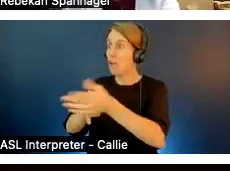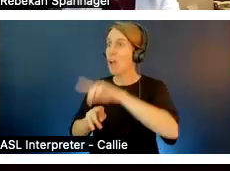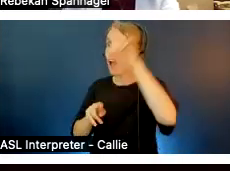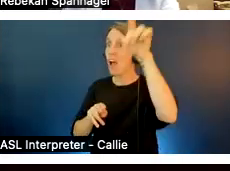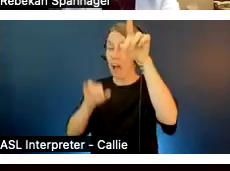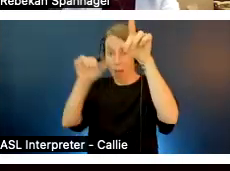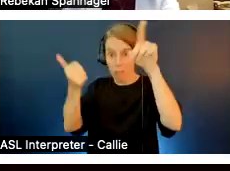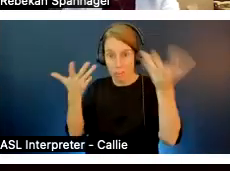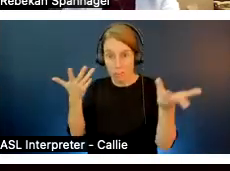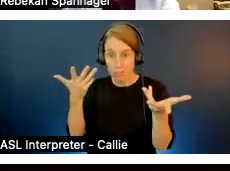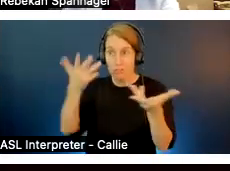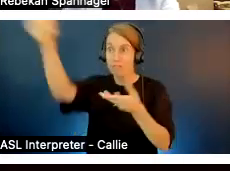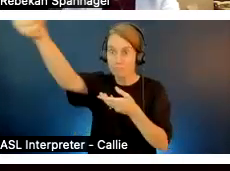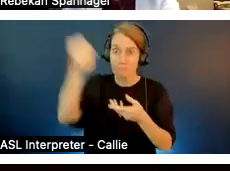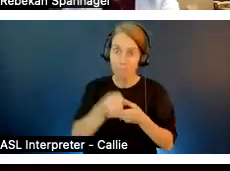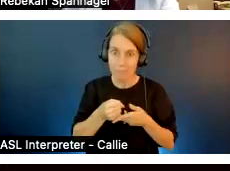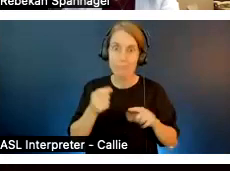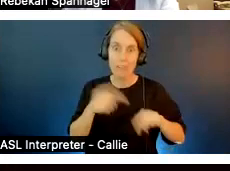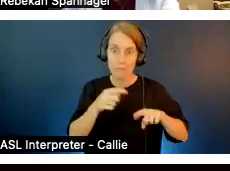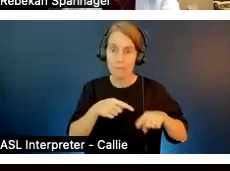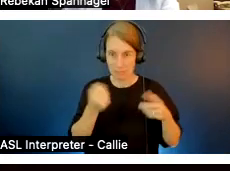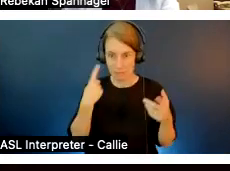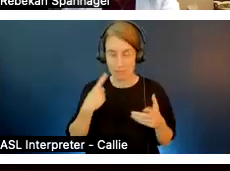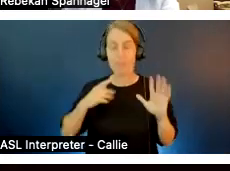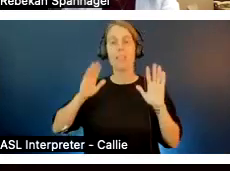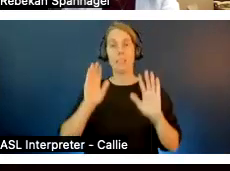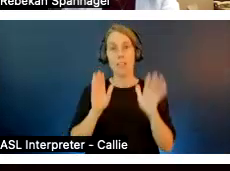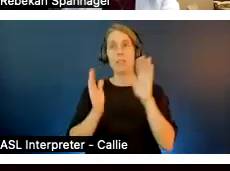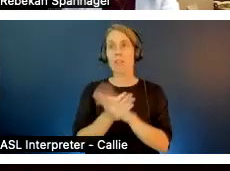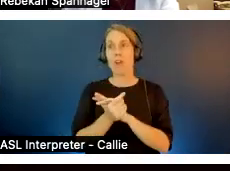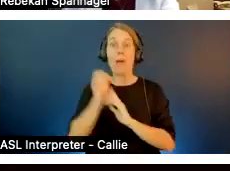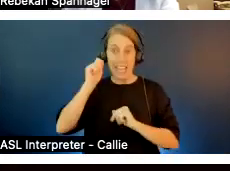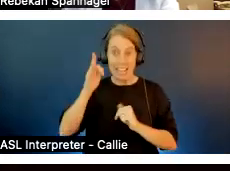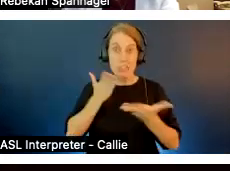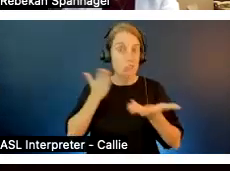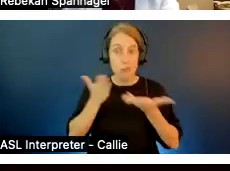is remember to file complaints when you don't have services when you don't get questions answered